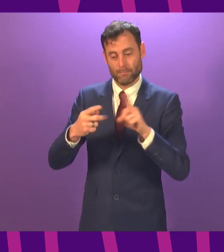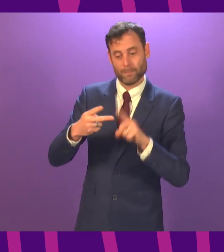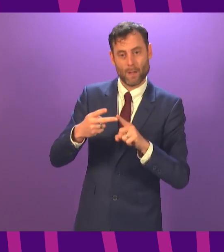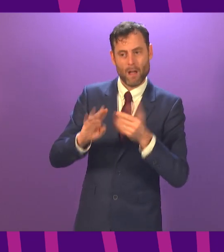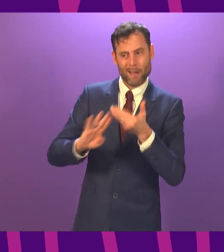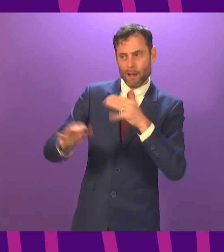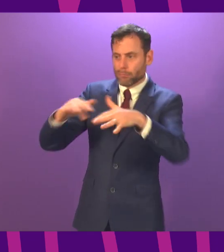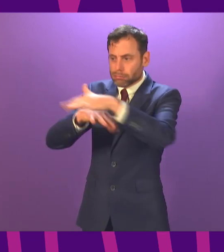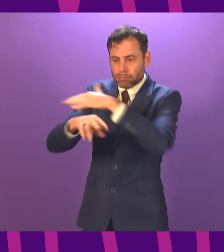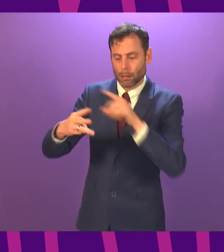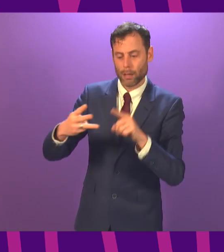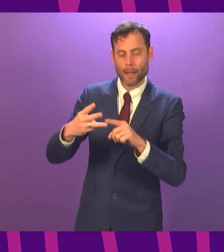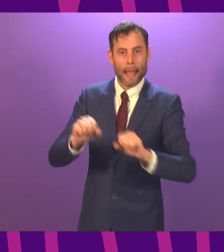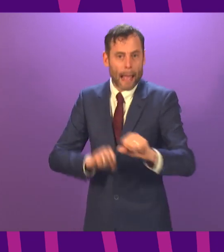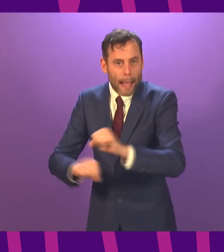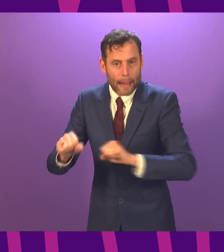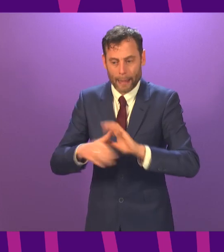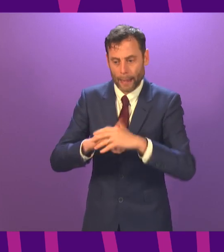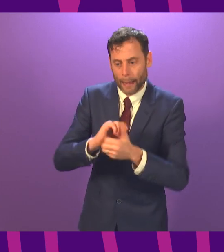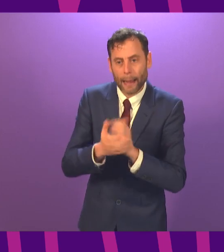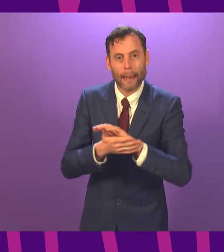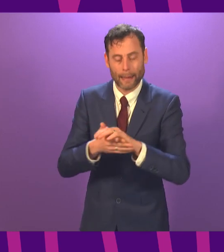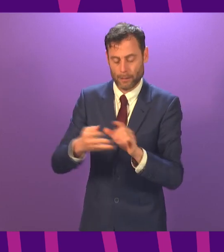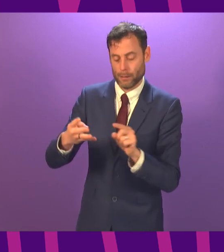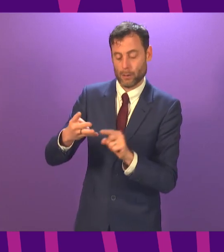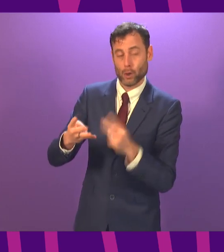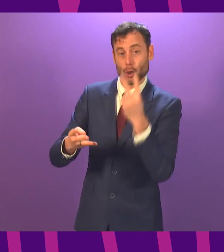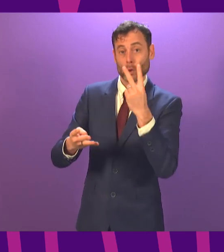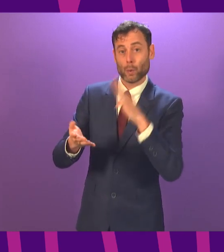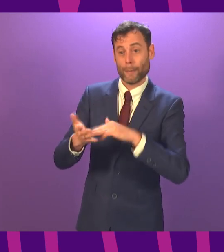places; clean their hands and surfaces regularly; keep 2m distance from people in other households;